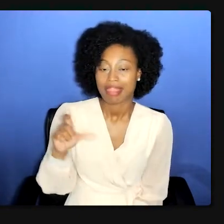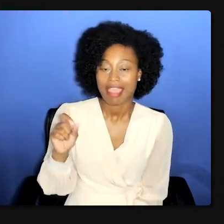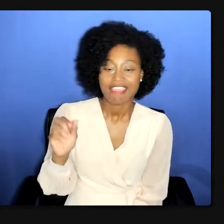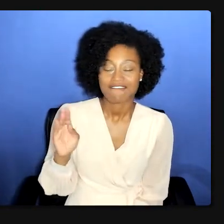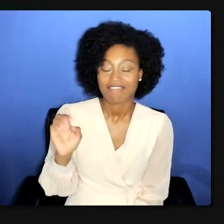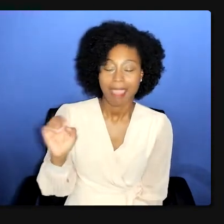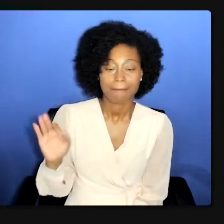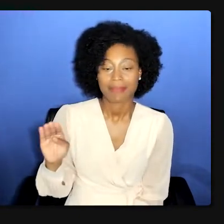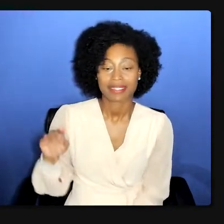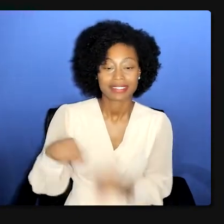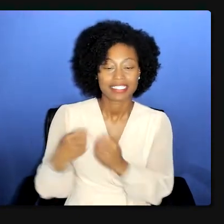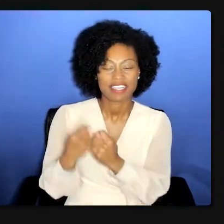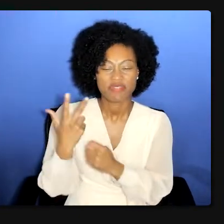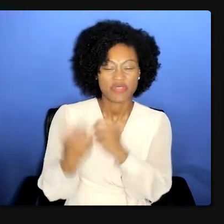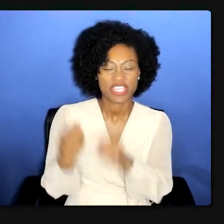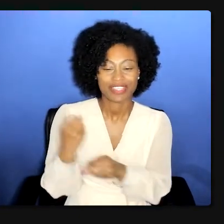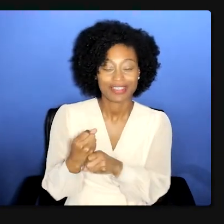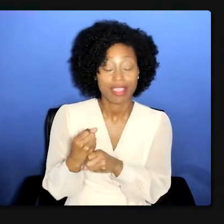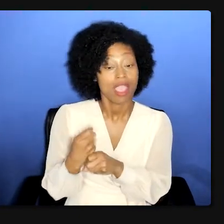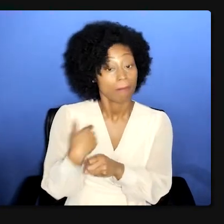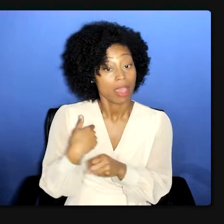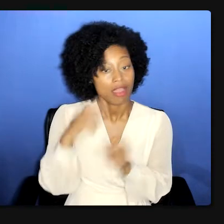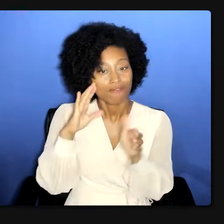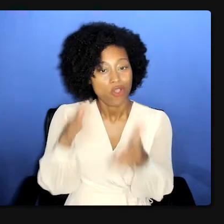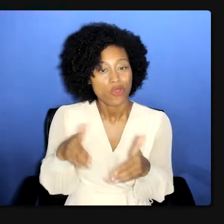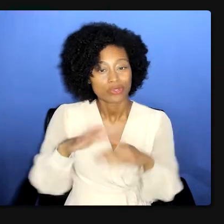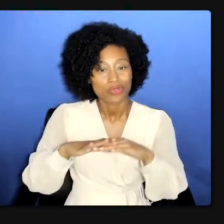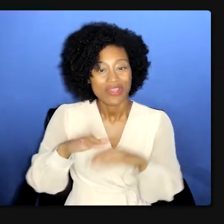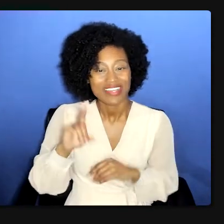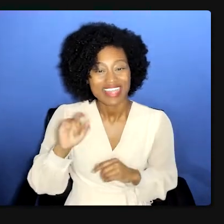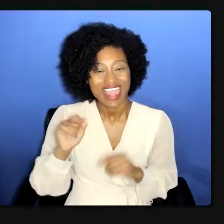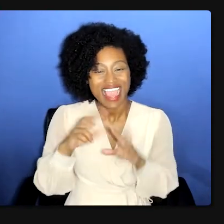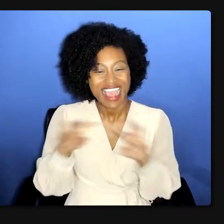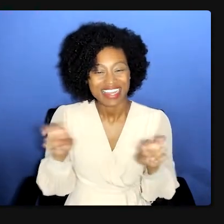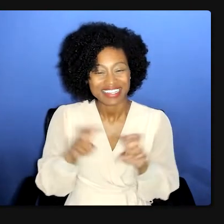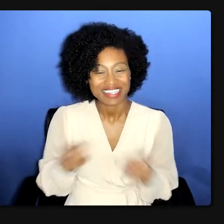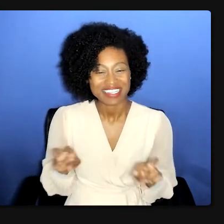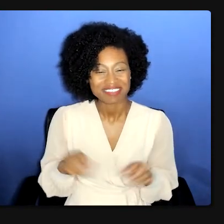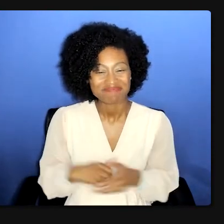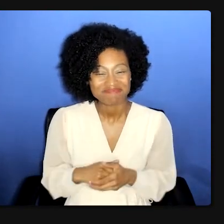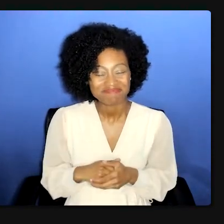since over three years and work in the data analytics team. Now I will open the floor